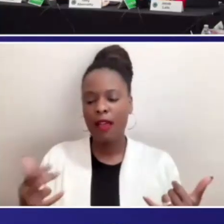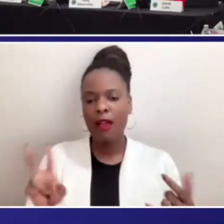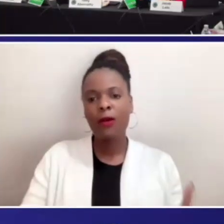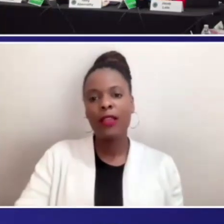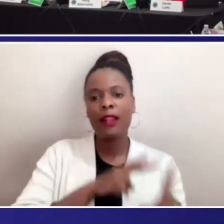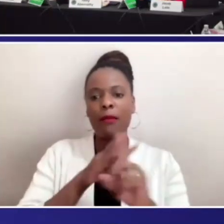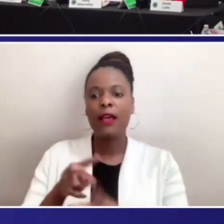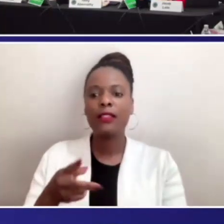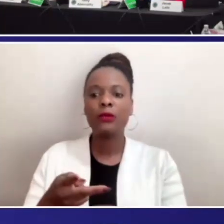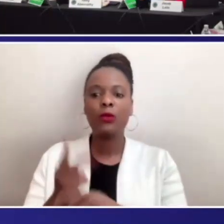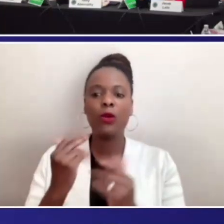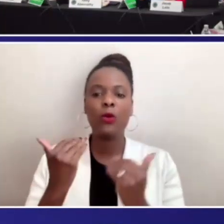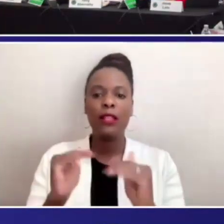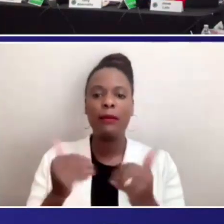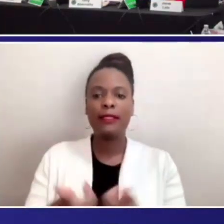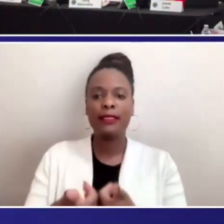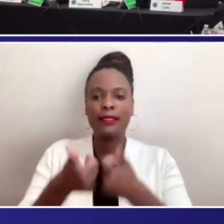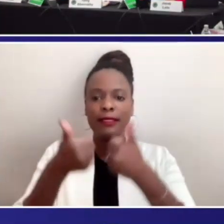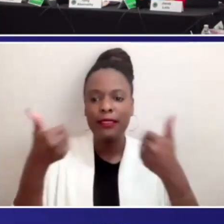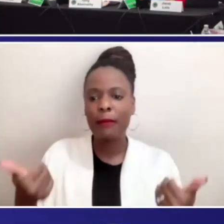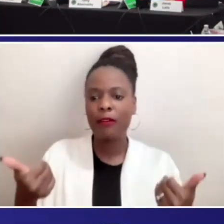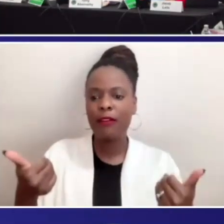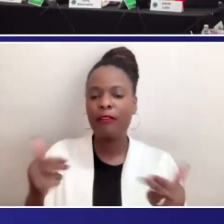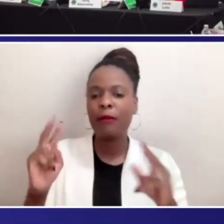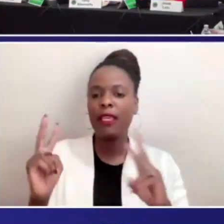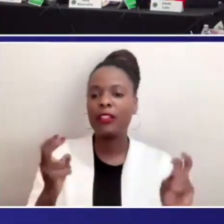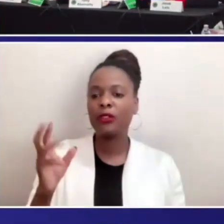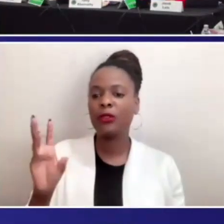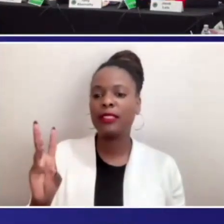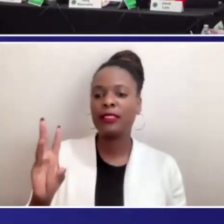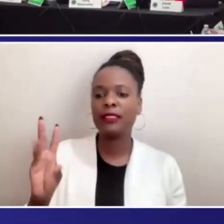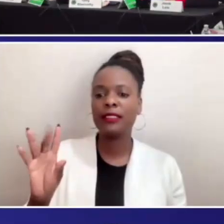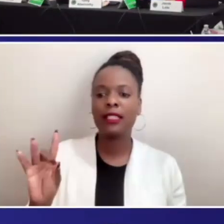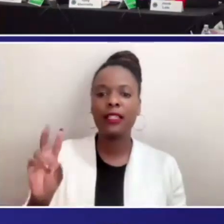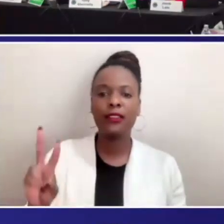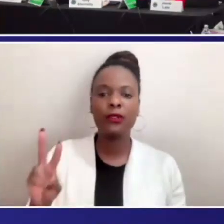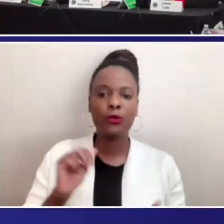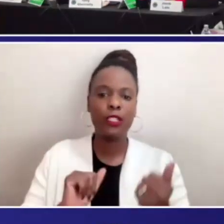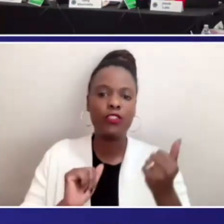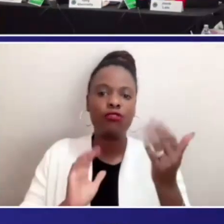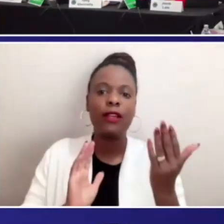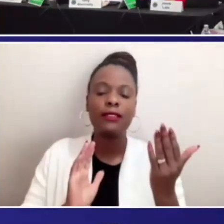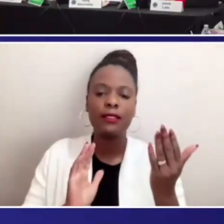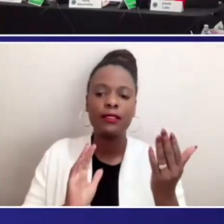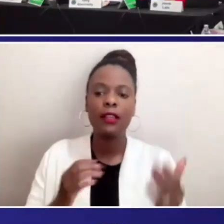which is separate from the issue that 668.2 is addressing. And because they fixed it to a date certain, as Tamy noted,